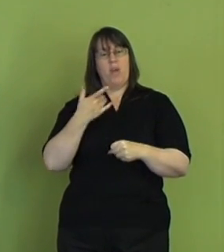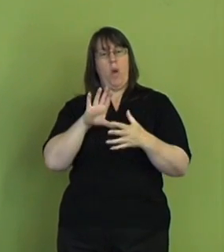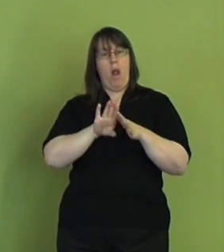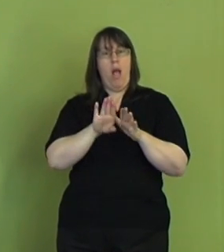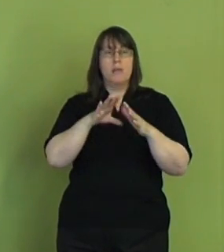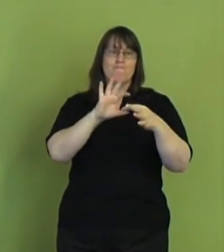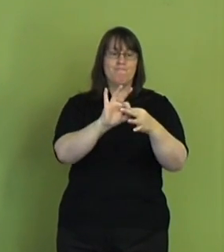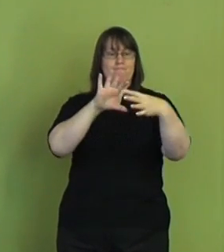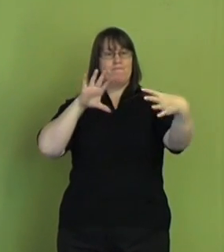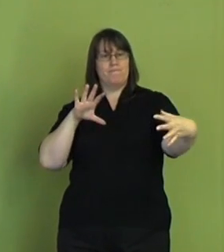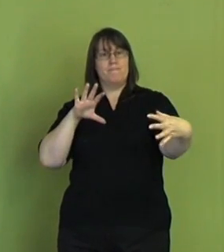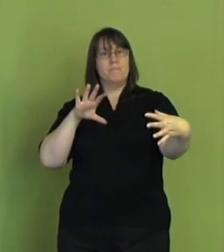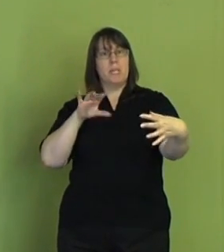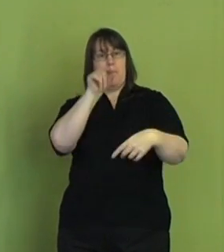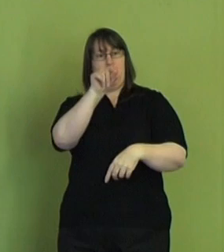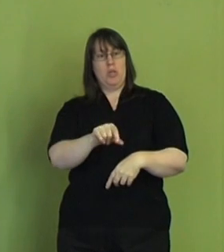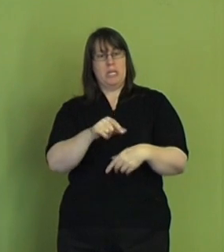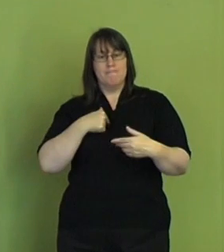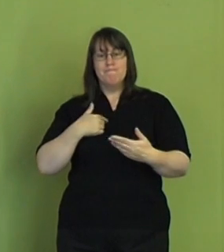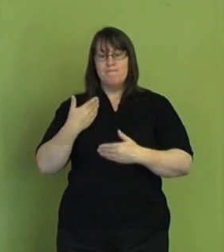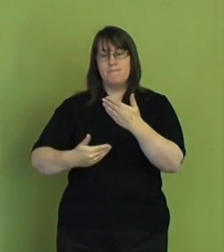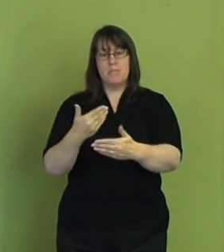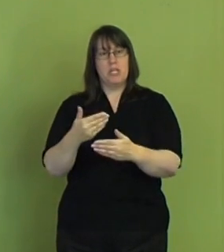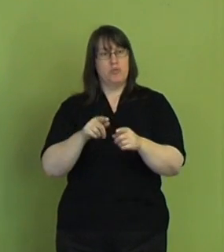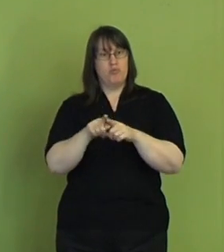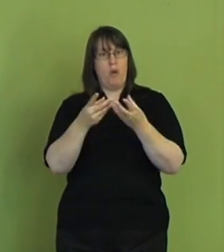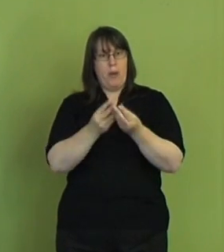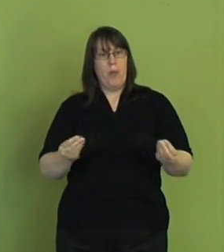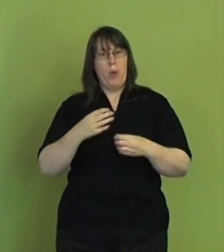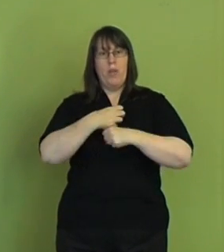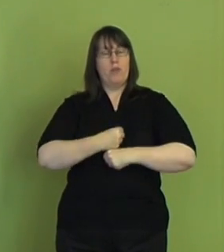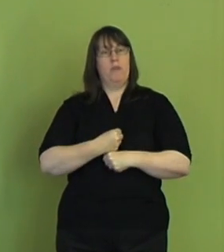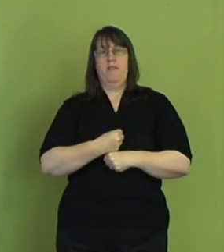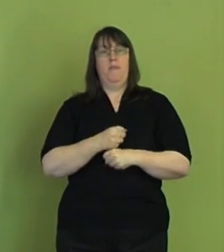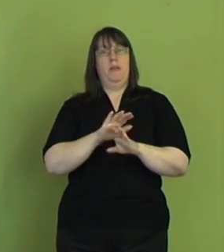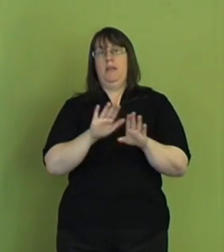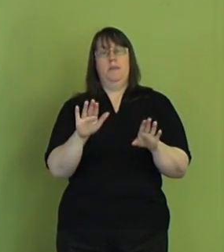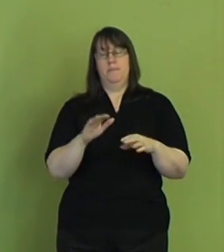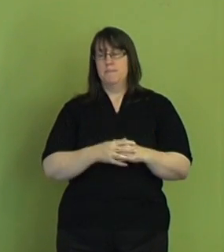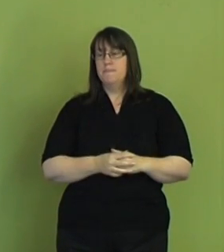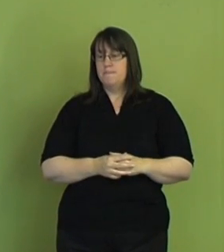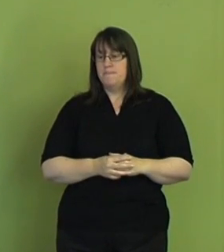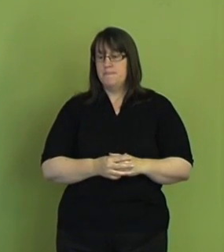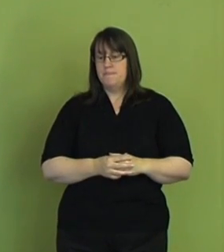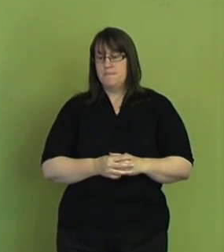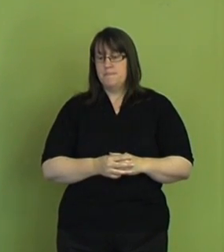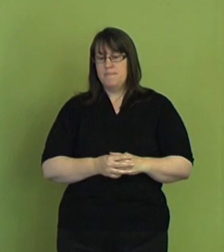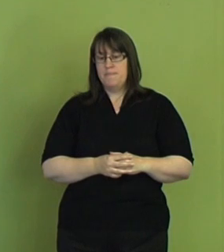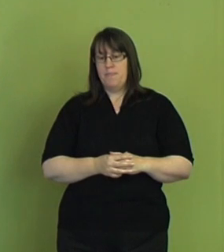in order to overcome grief. But what we know from that is actually